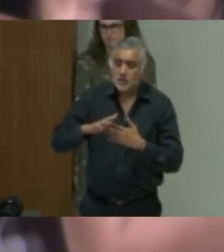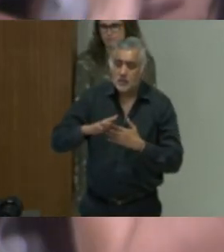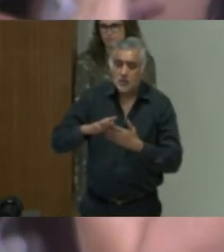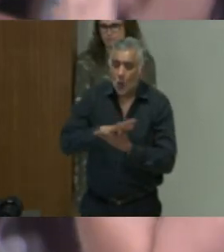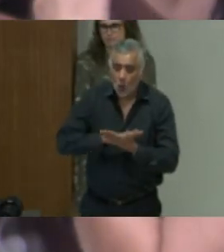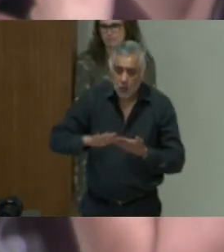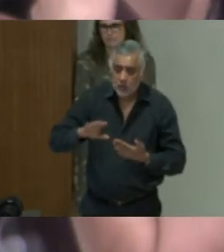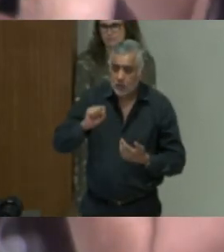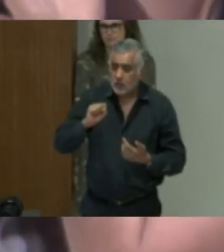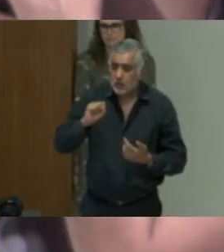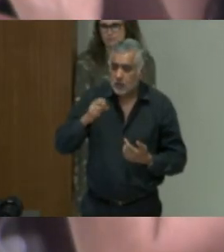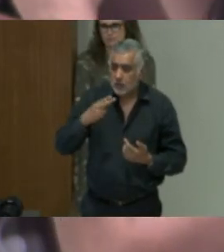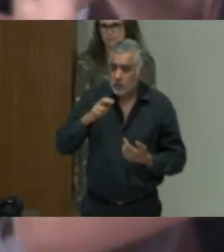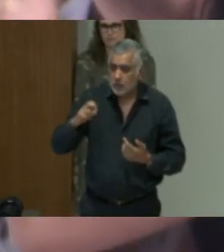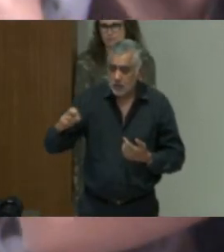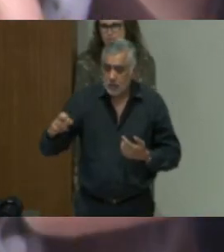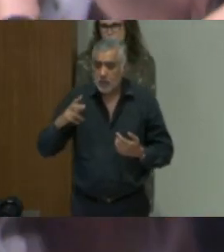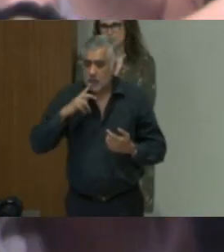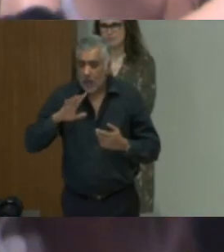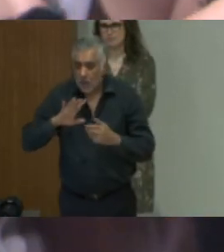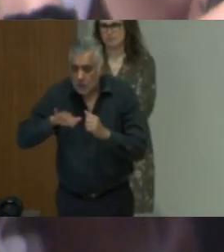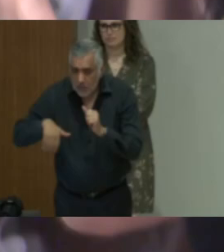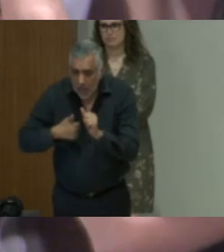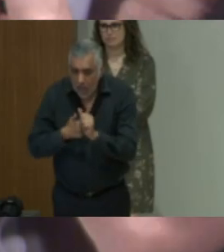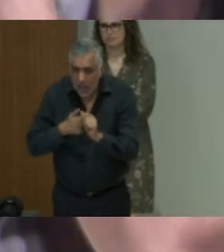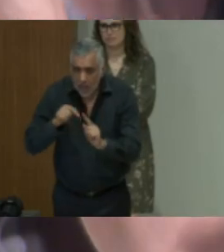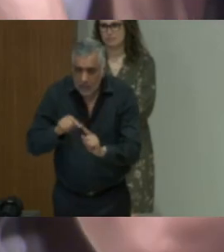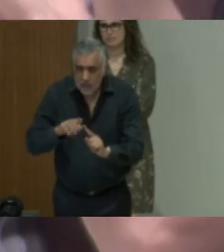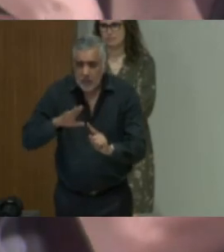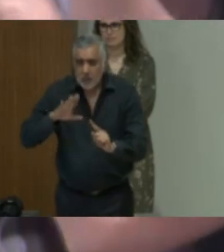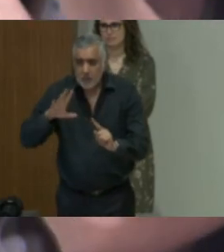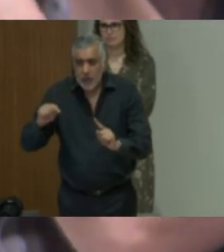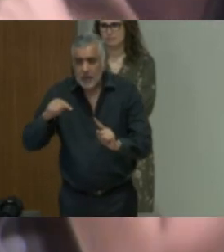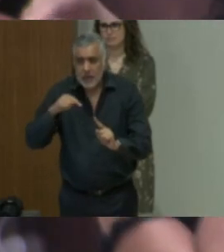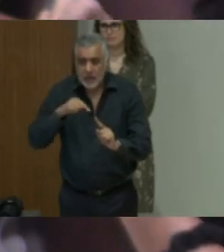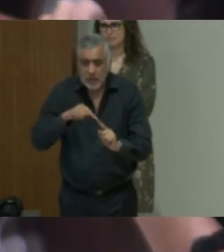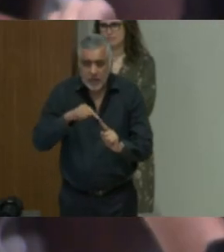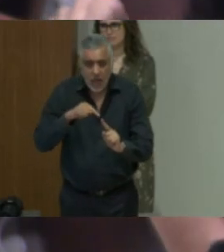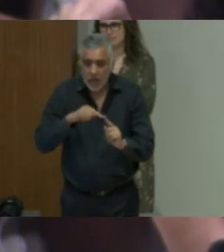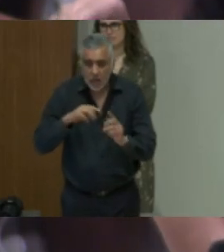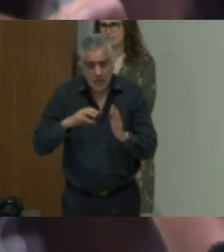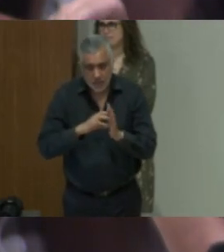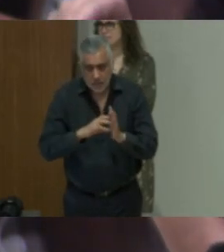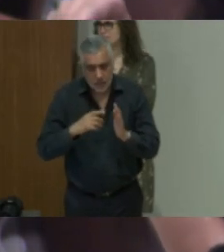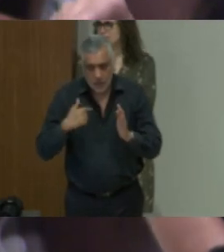It was a long time ago by somebody very dyslexic. But in the appendix there is